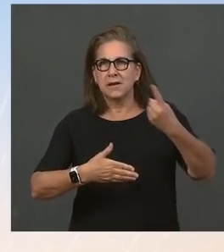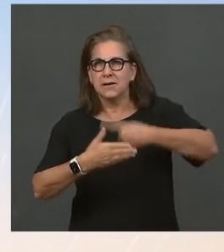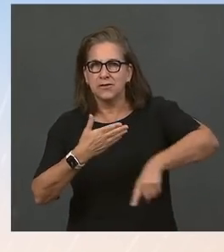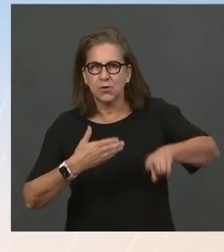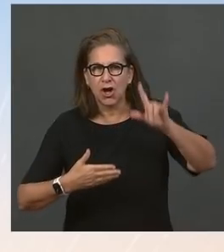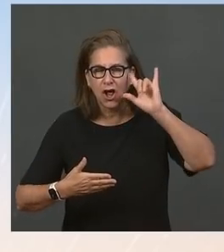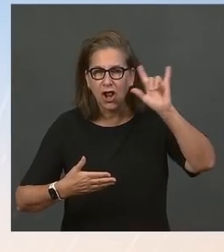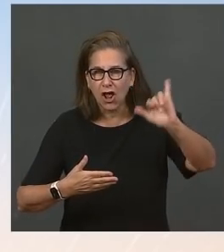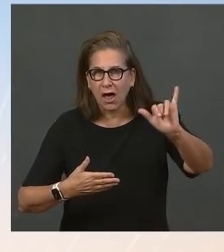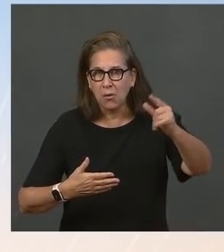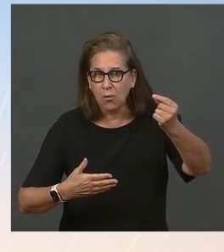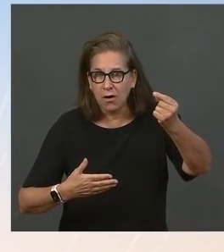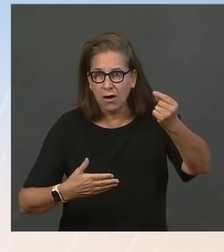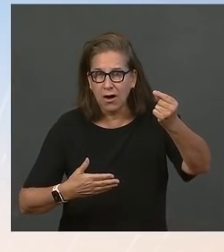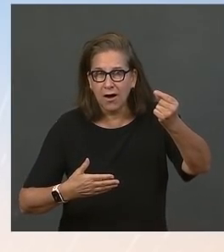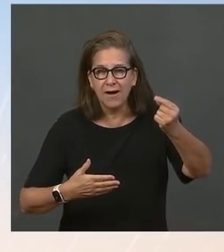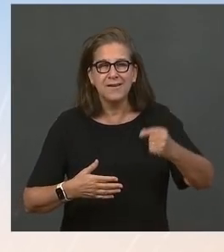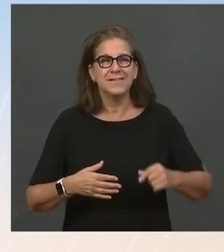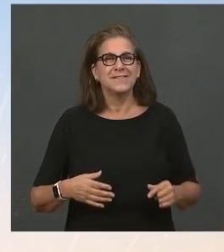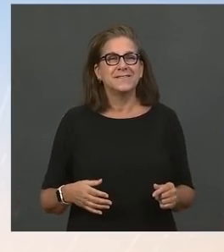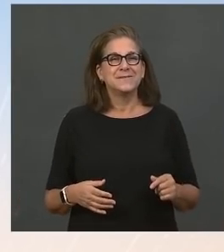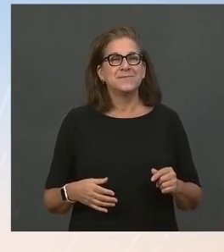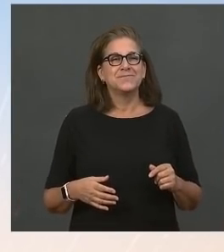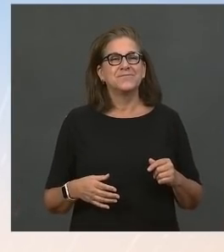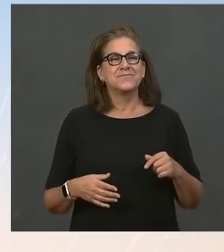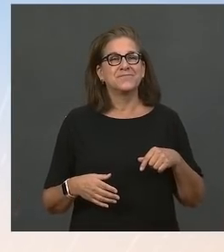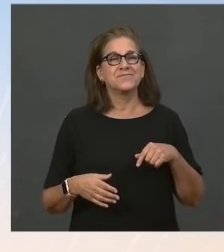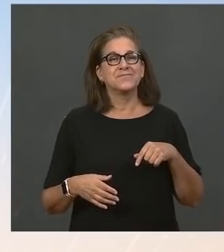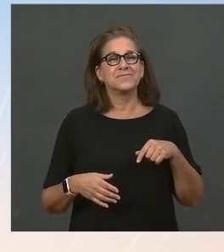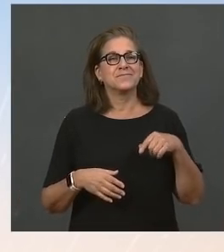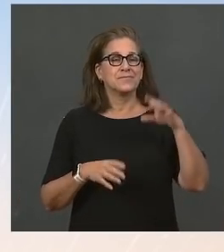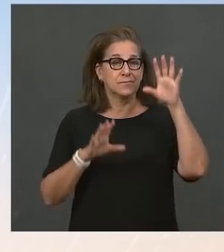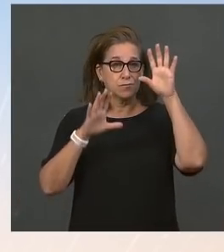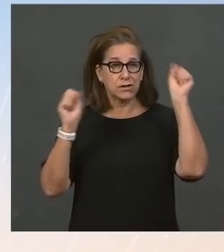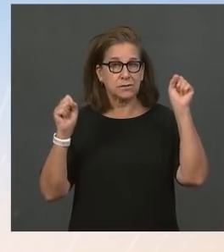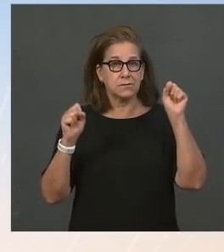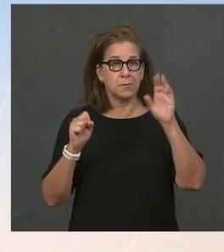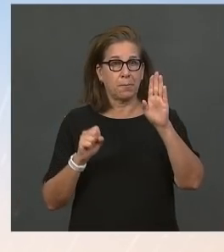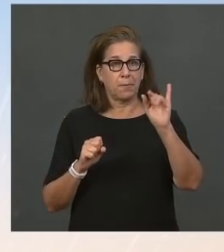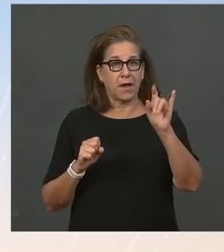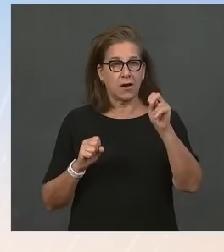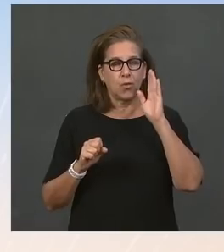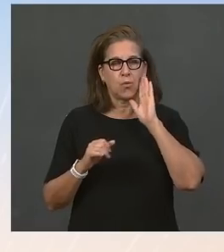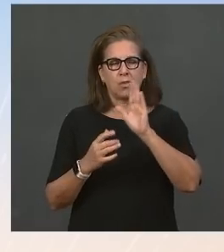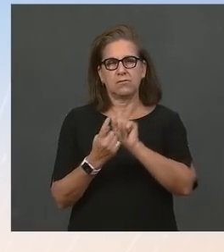President Biden will continue to meet and call members of Congress about his transformative Build Back Better Agenda